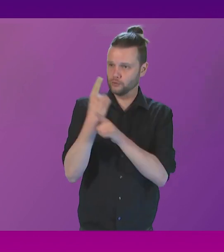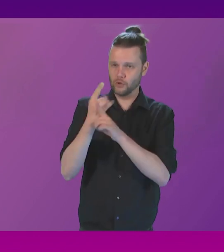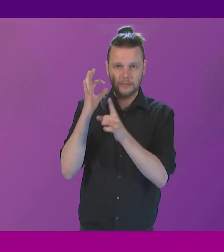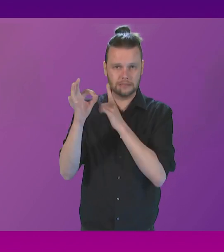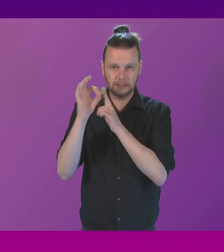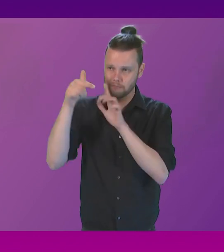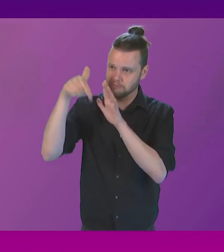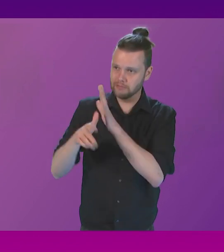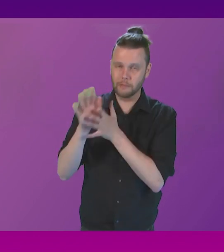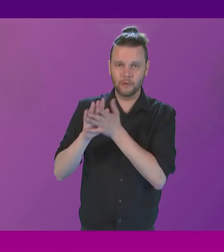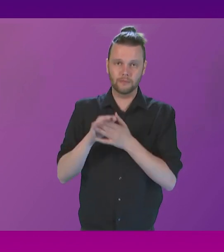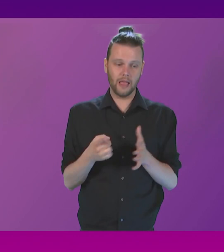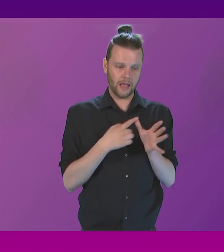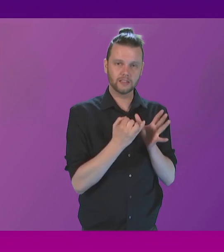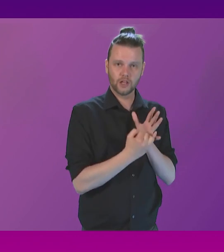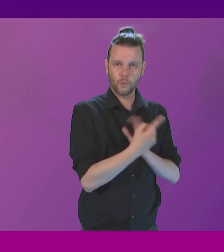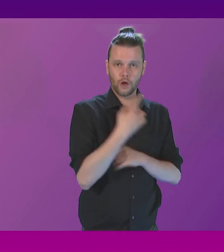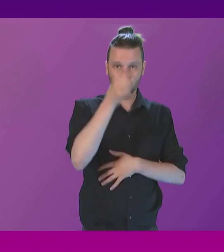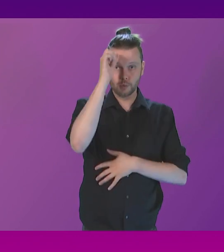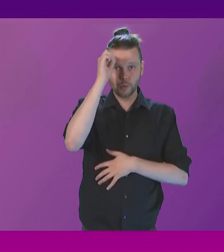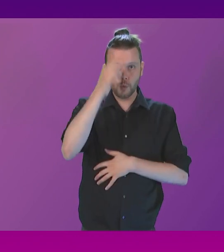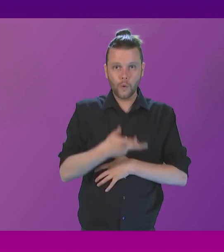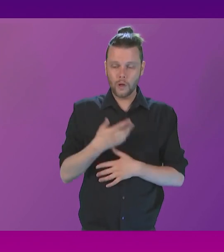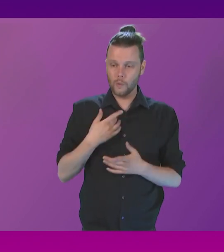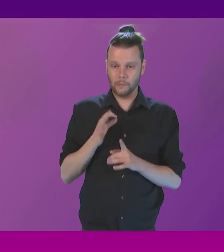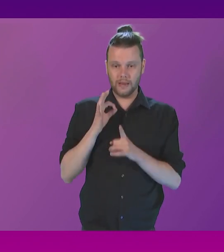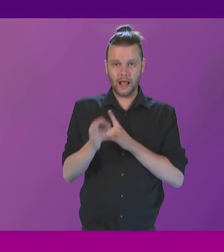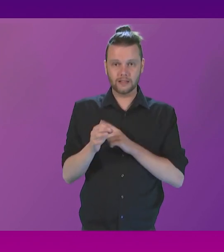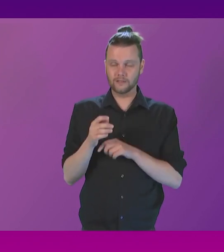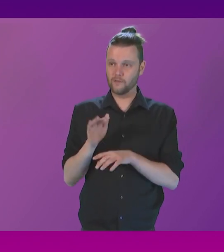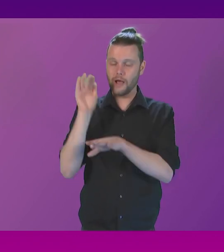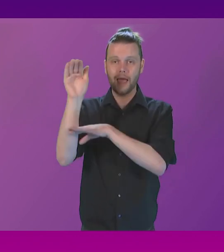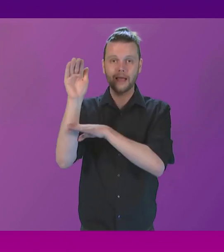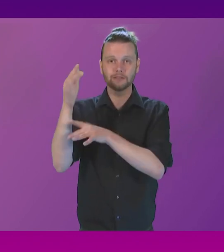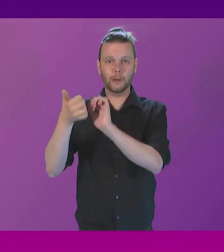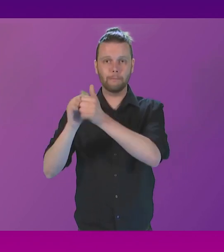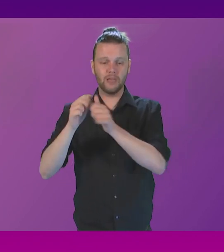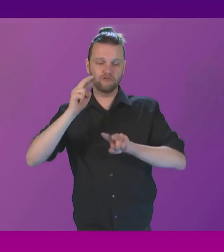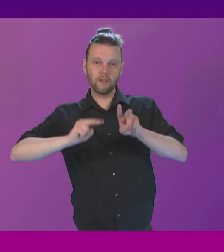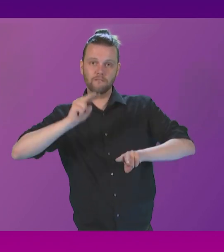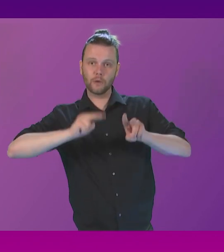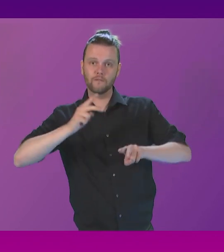about this—Anas Sarwar will be aware that we asked for an external peer review of the NHS